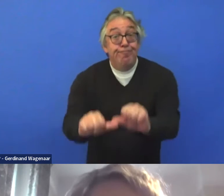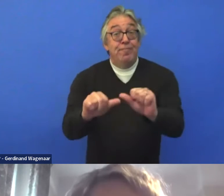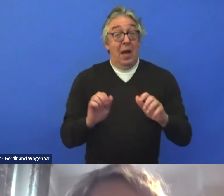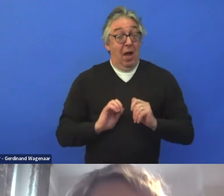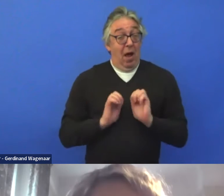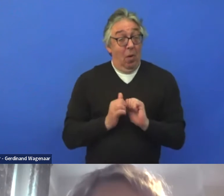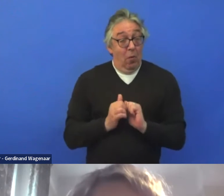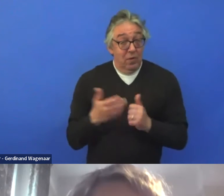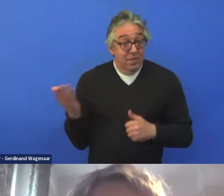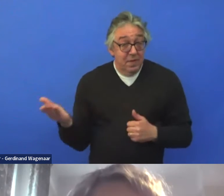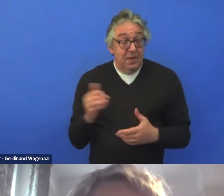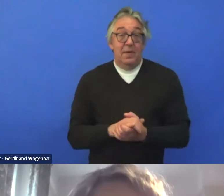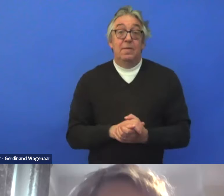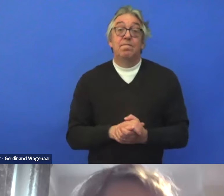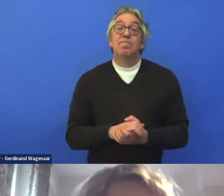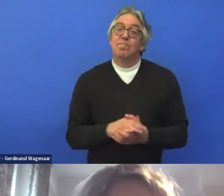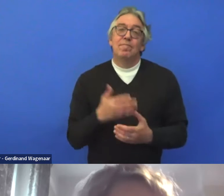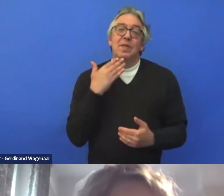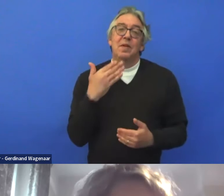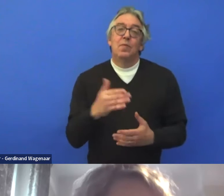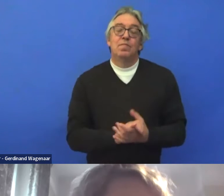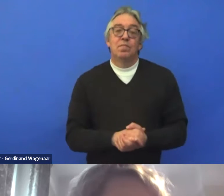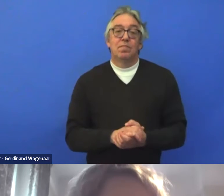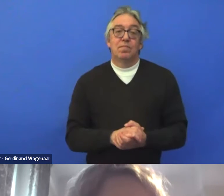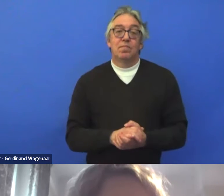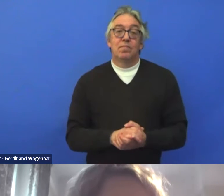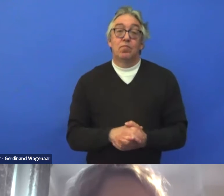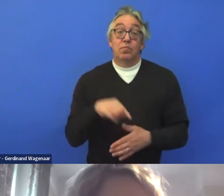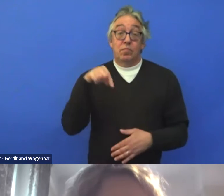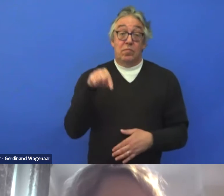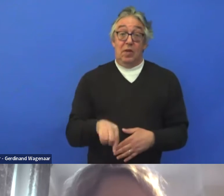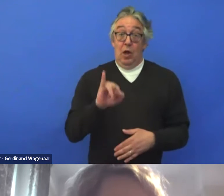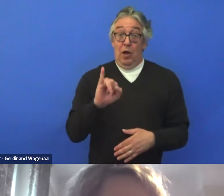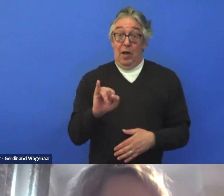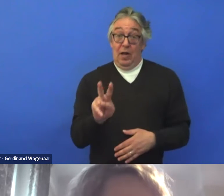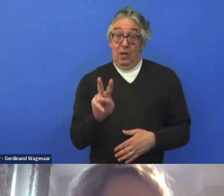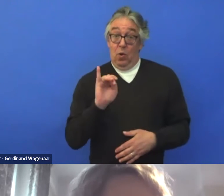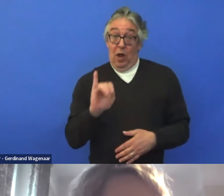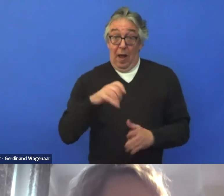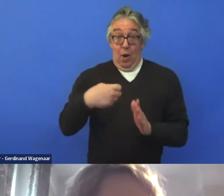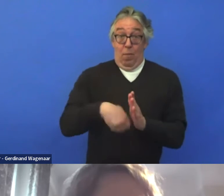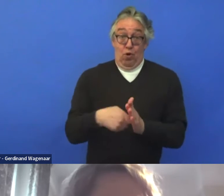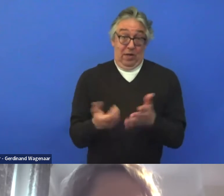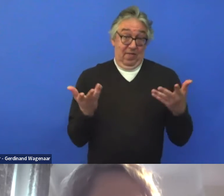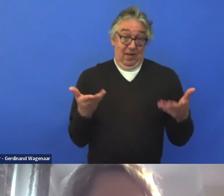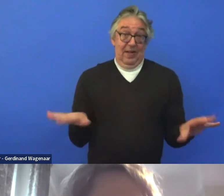Thank you. This project actually ended in a sudden way.